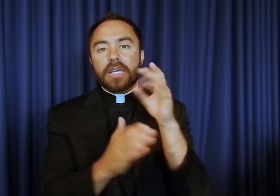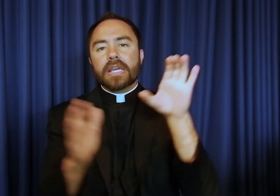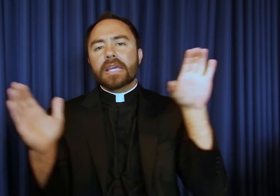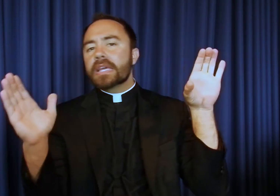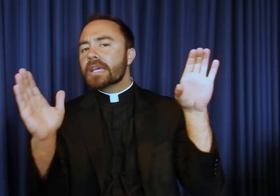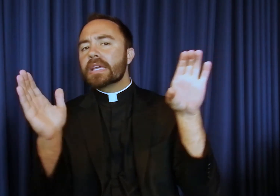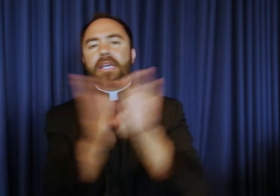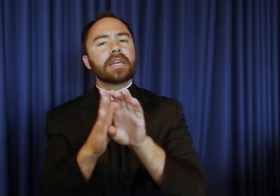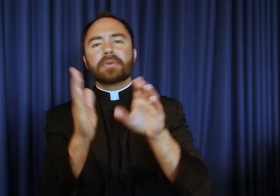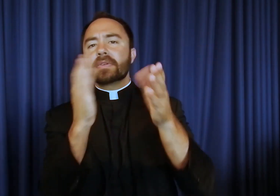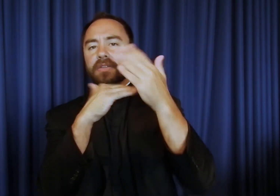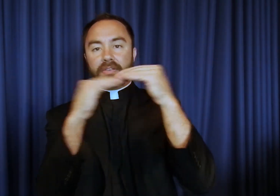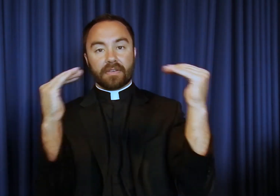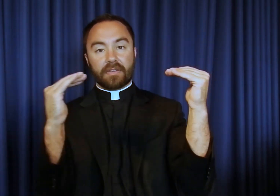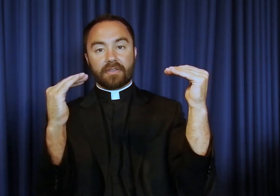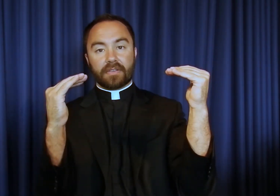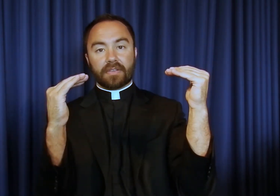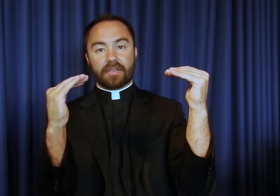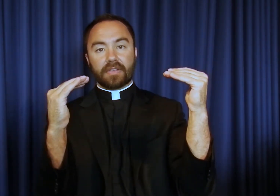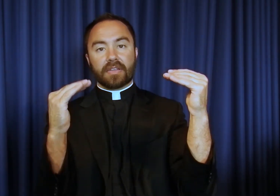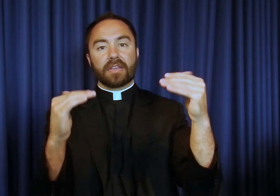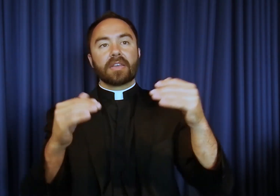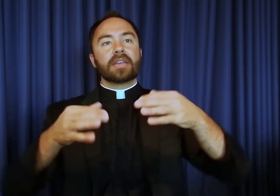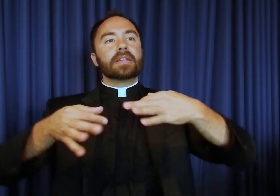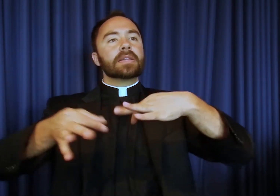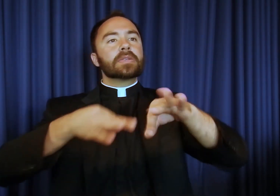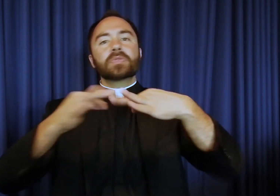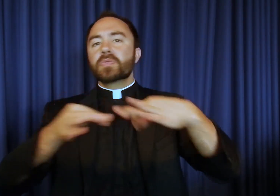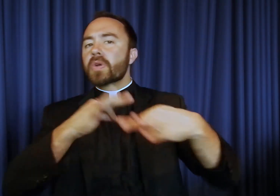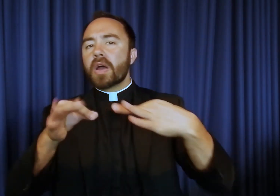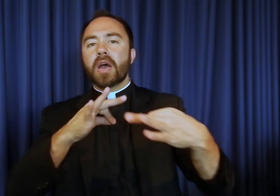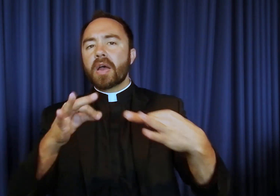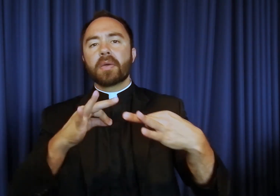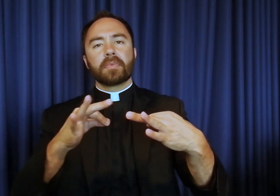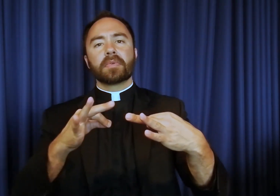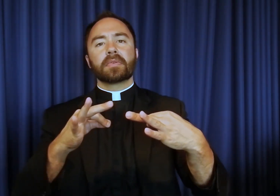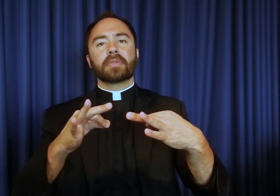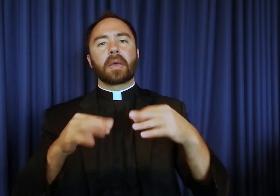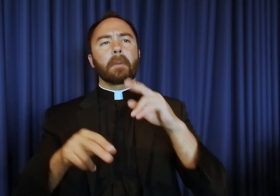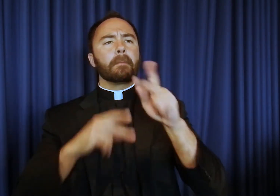the scriptures there's all these images of heaven and the images